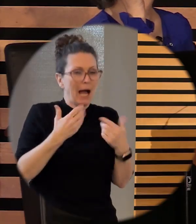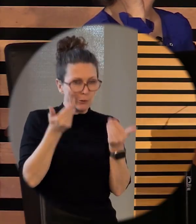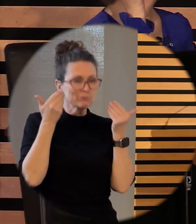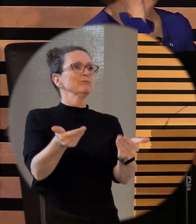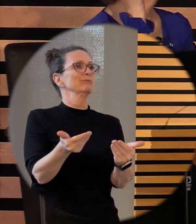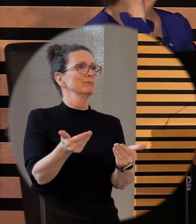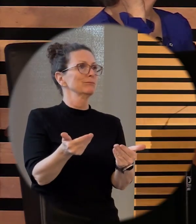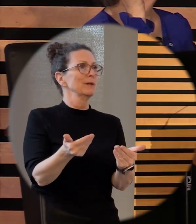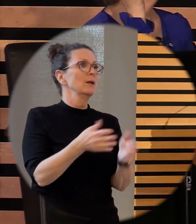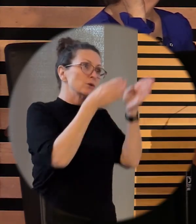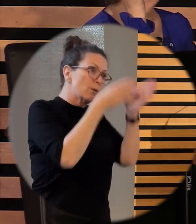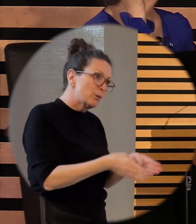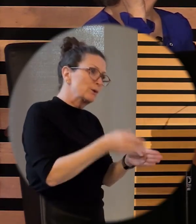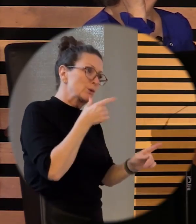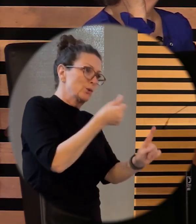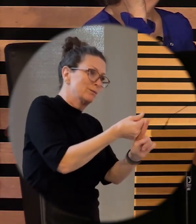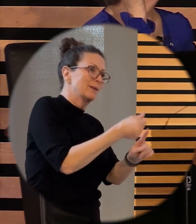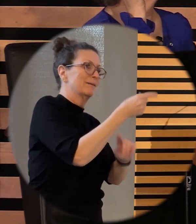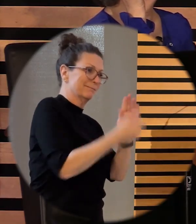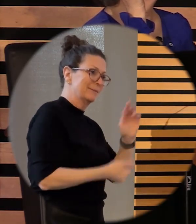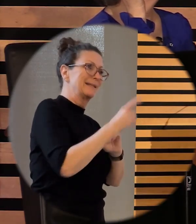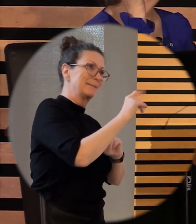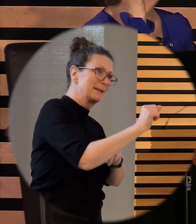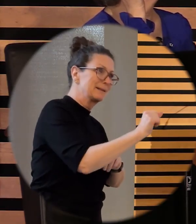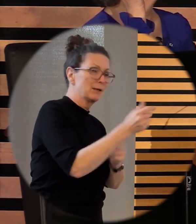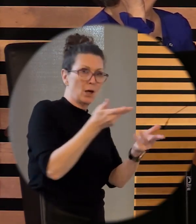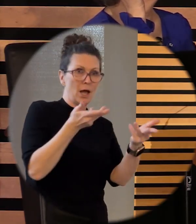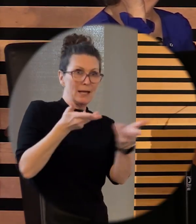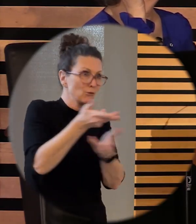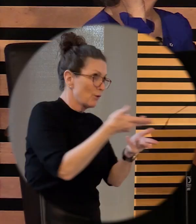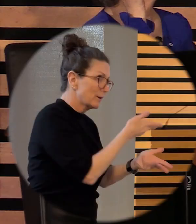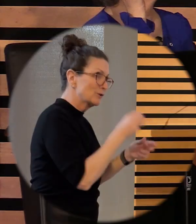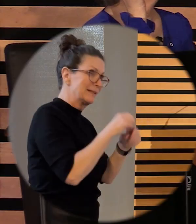a cohesive approach so that when a person with a disability interacts with the organization,